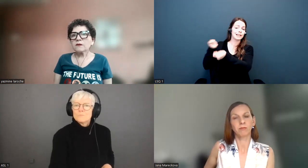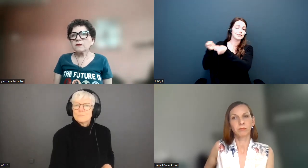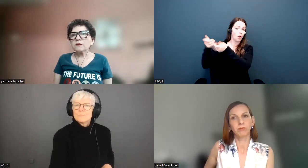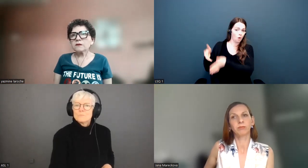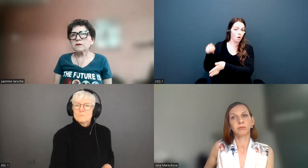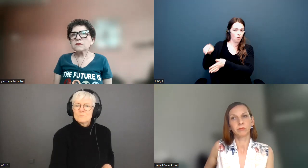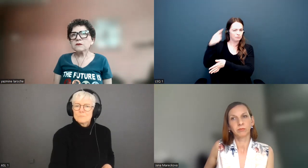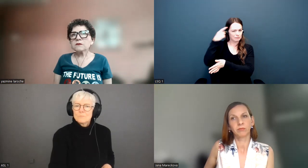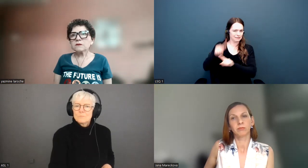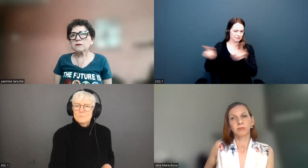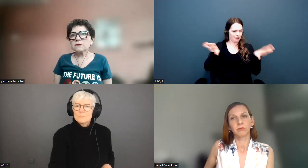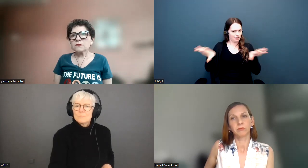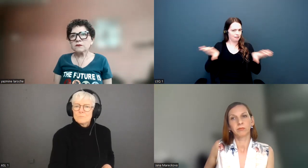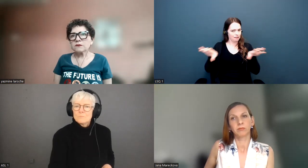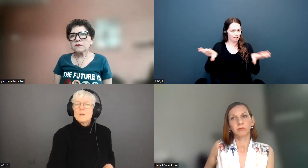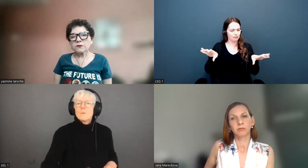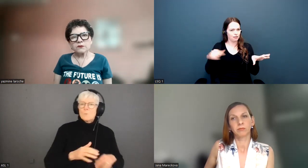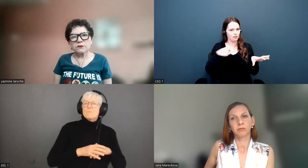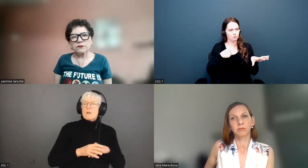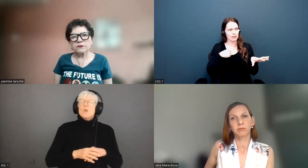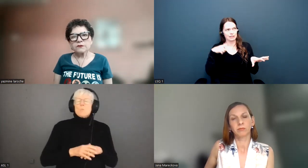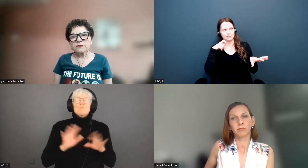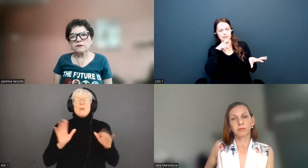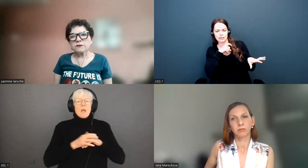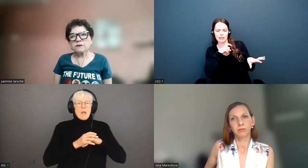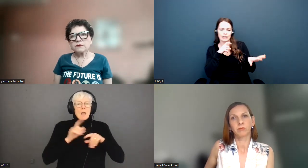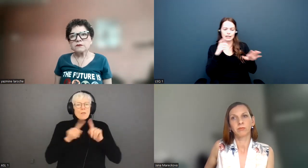different places that I've been to try to bring those committees together so I'd love